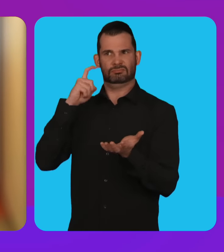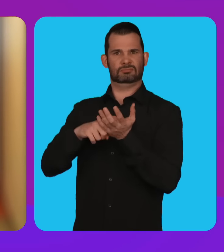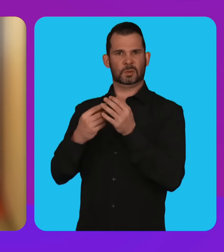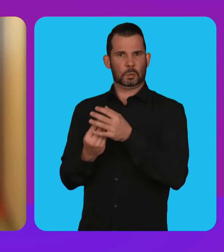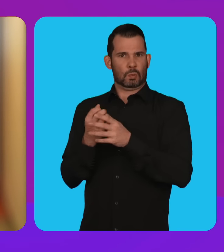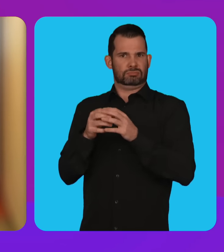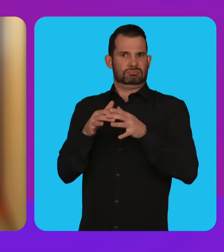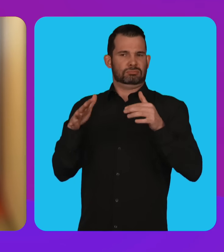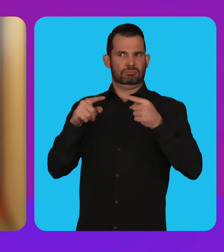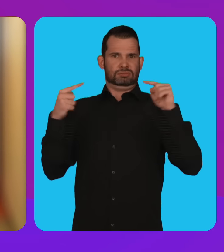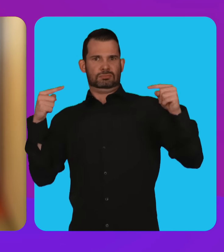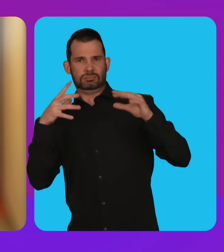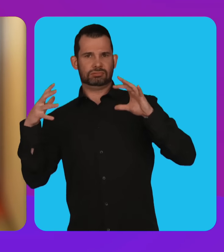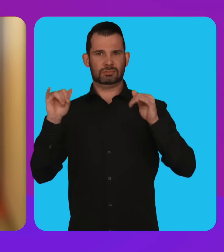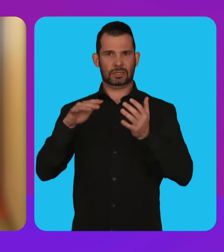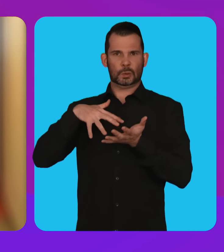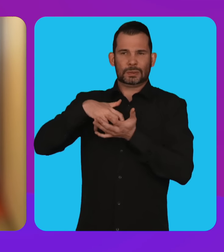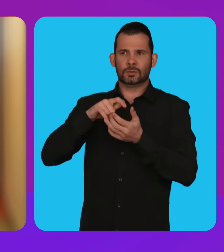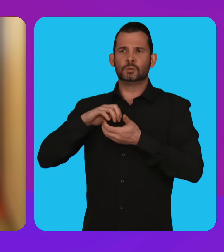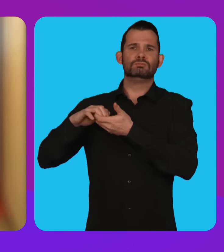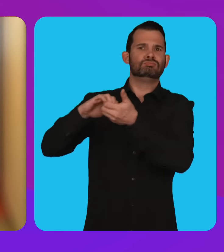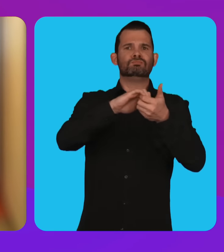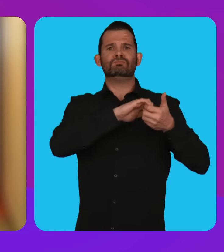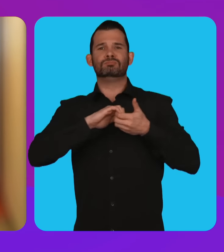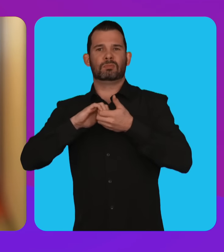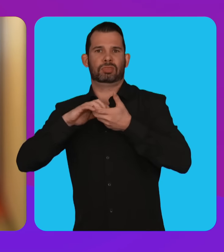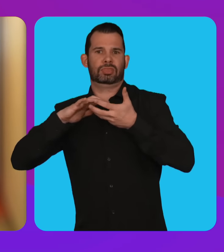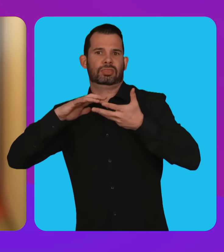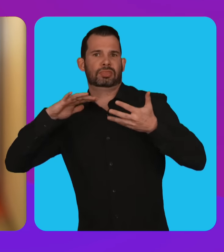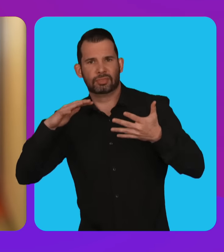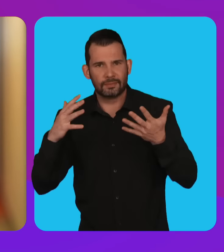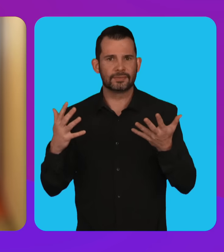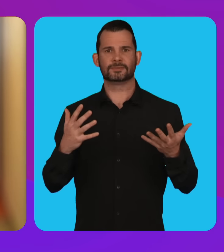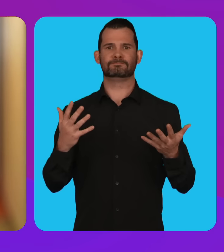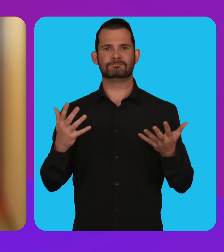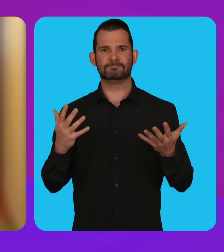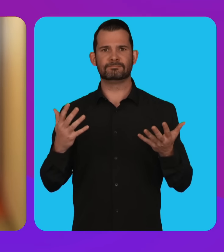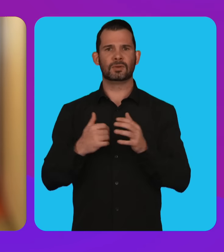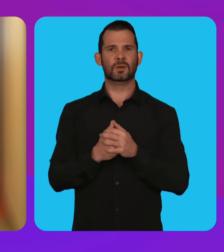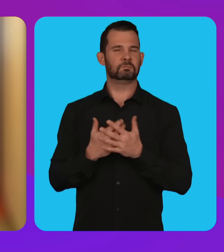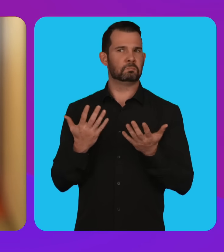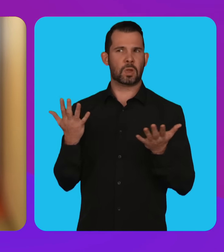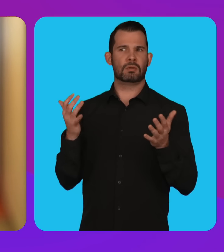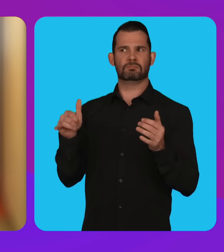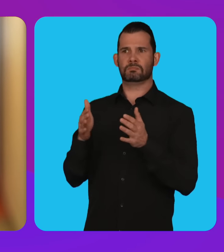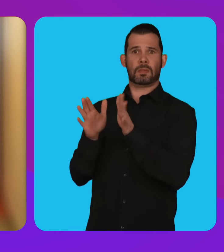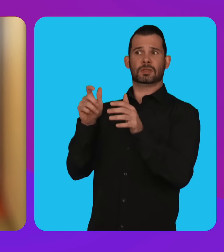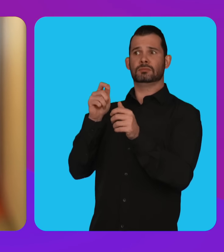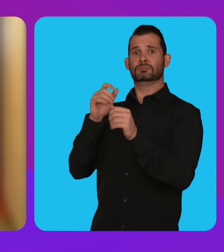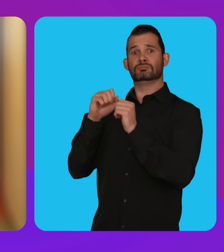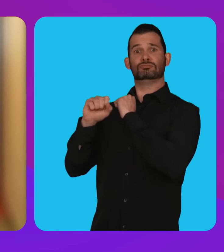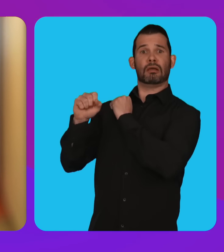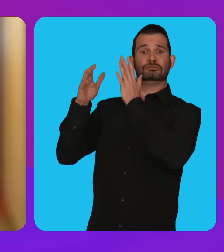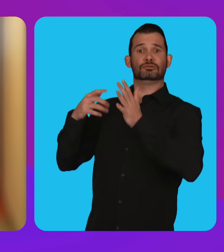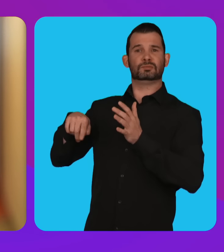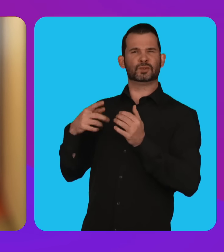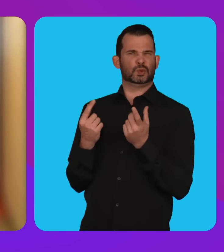how the growth of polarization is weakening social cohesion. What is the public broadcaster doing,